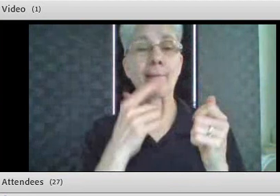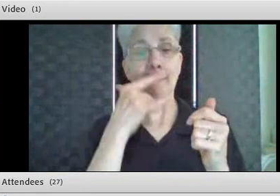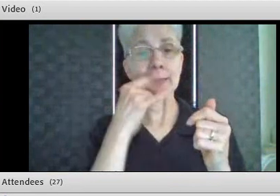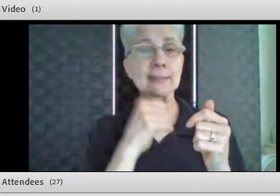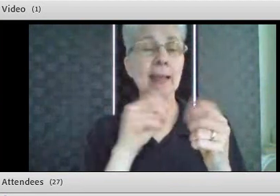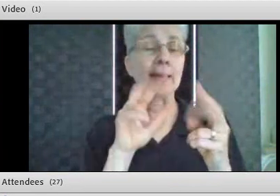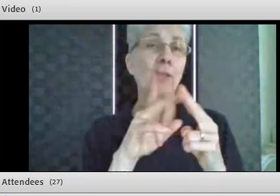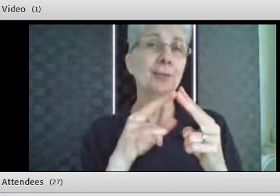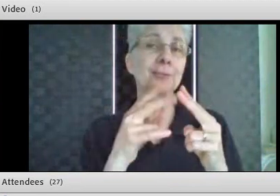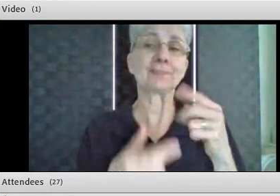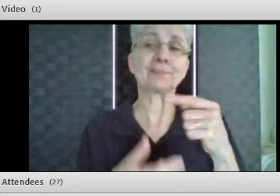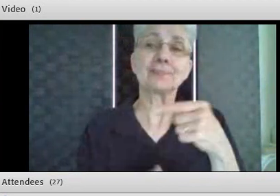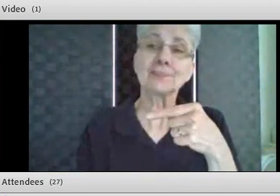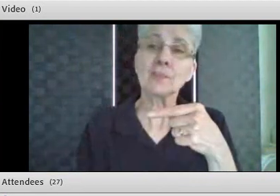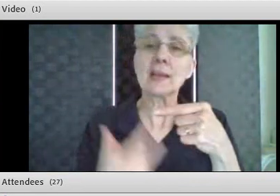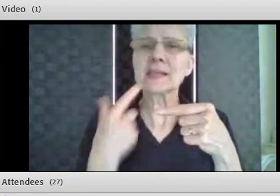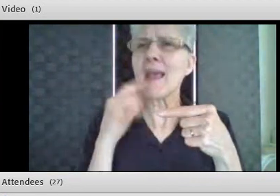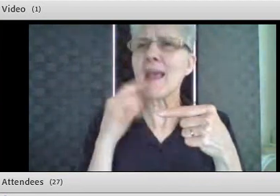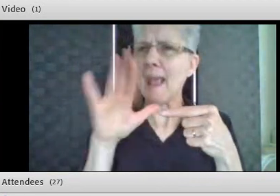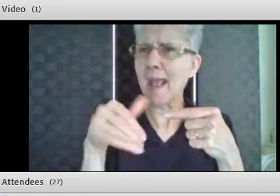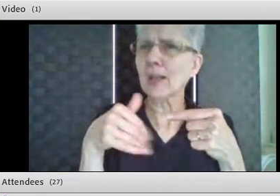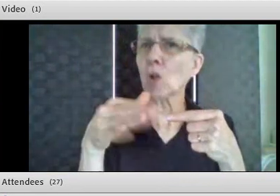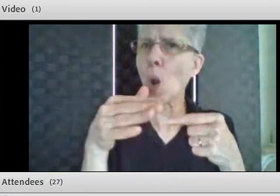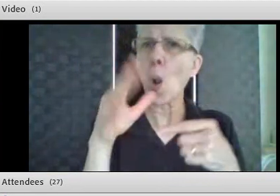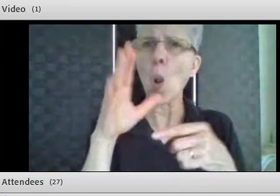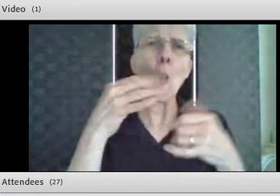on what you're trying to teach and what your comfort level is.